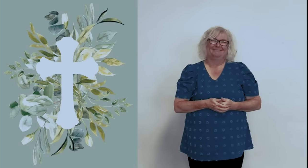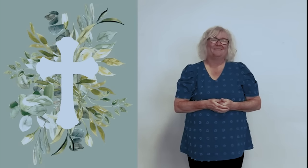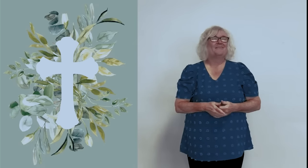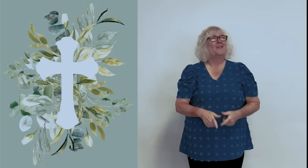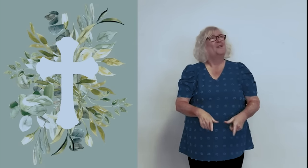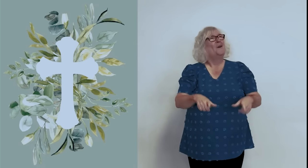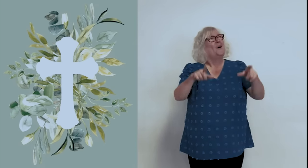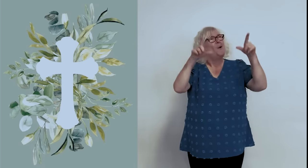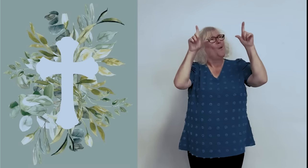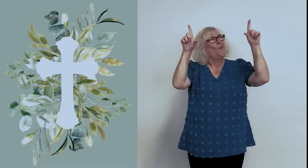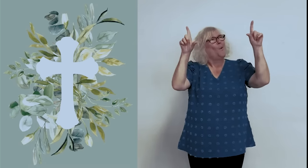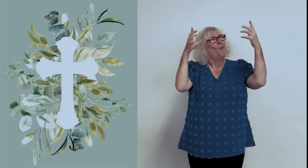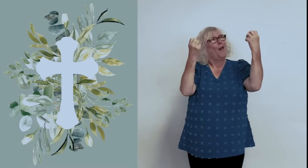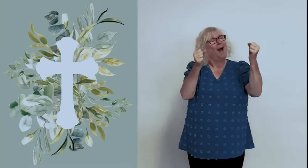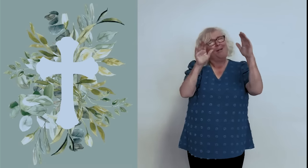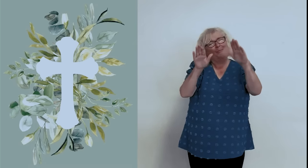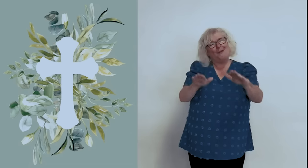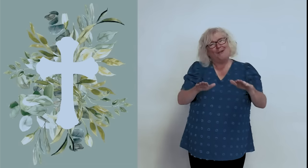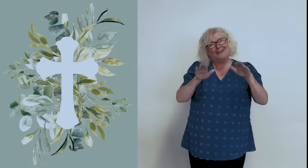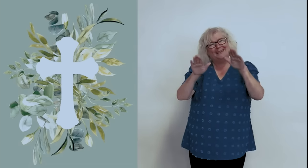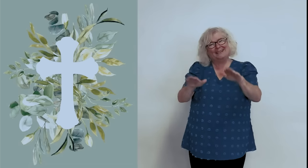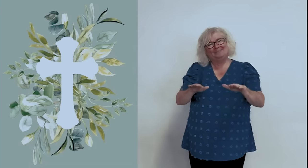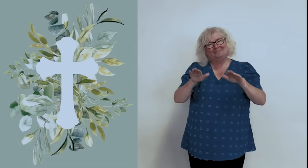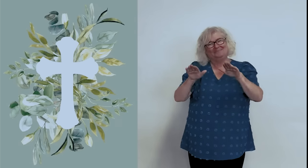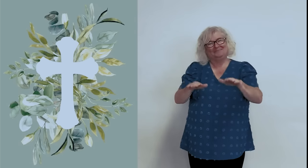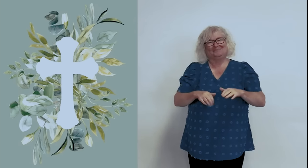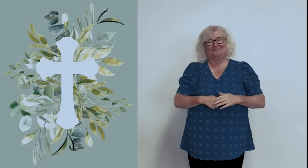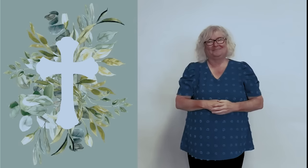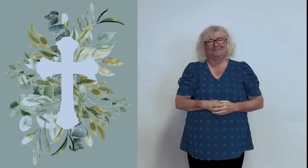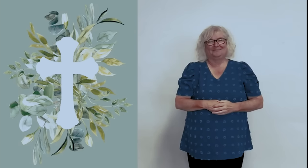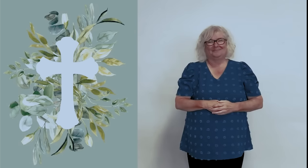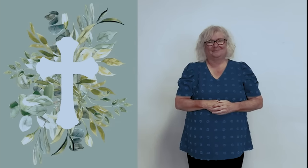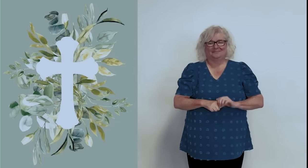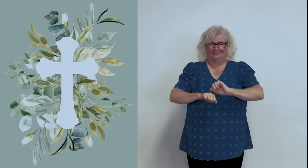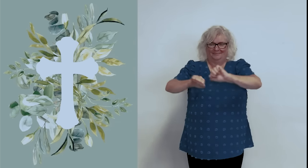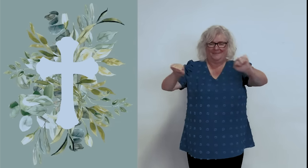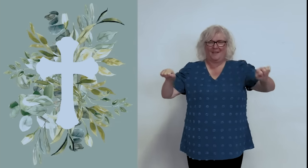Lord, in your mercy, receive our prayer.